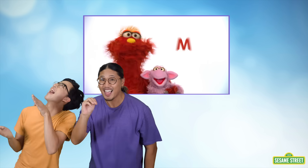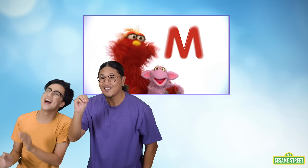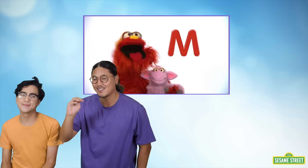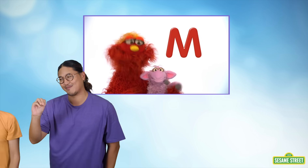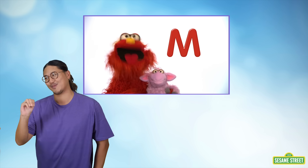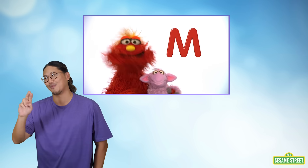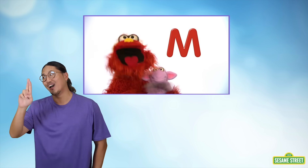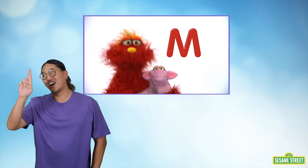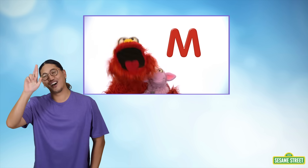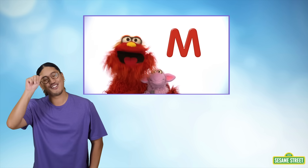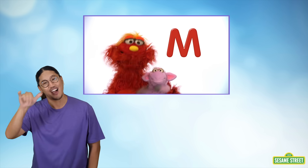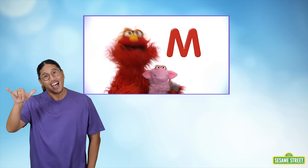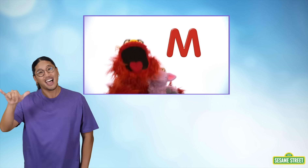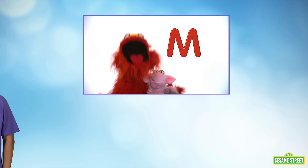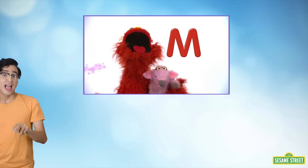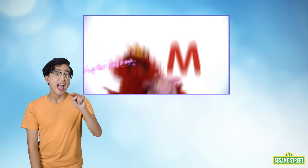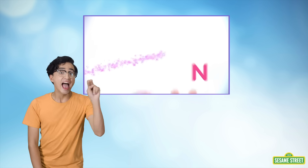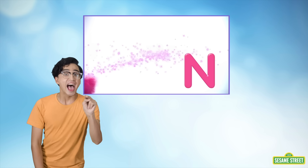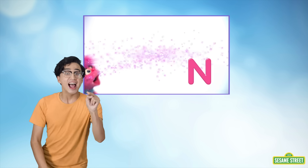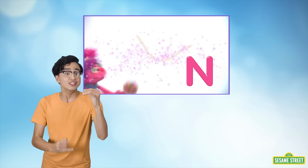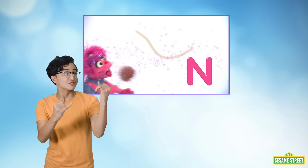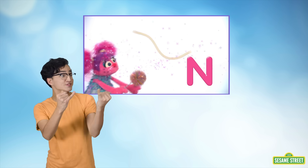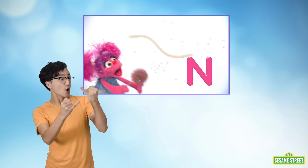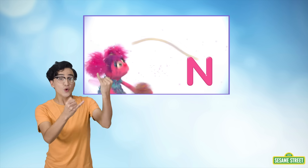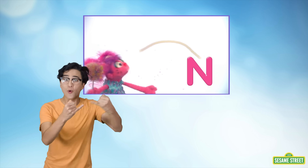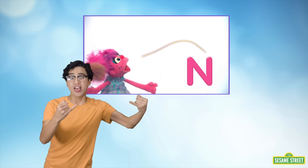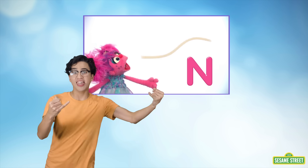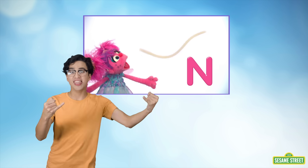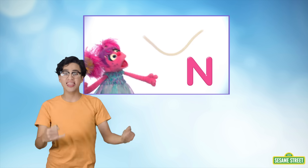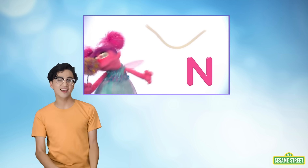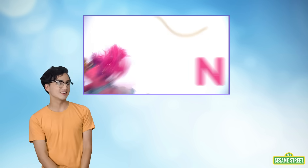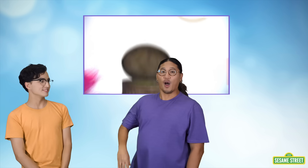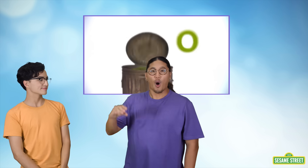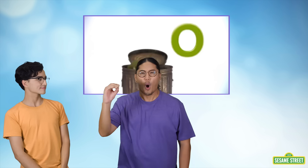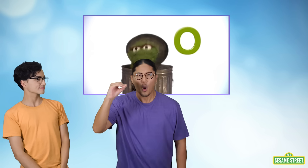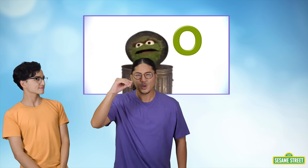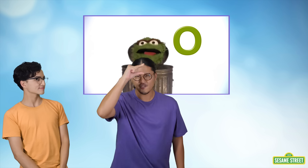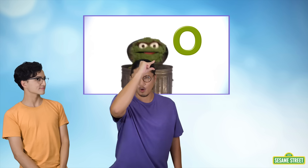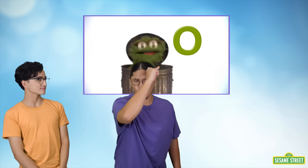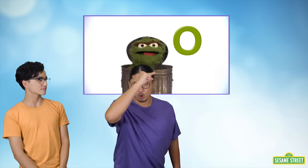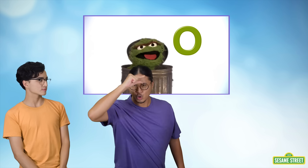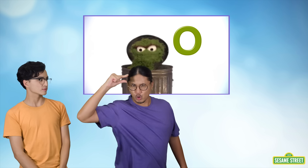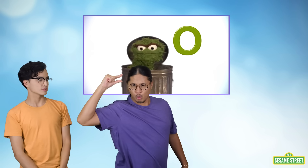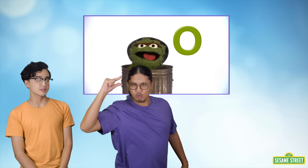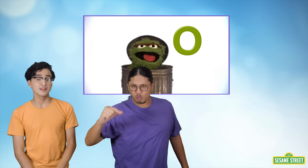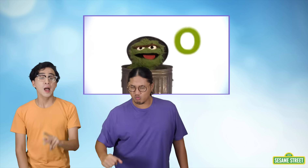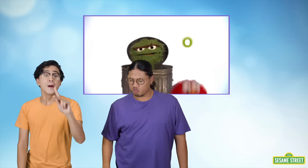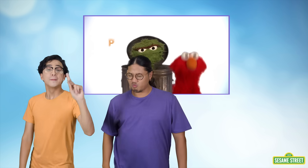M is for Murray N is for noodle O is for Oscar